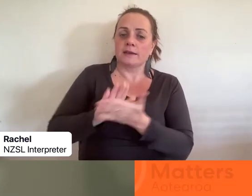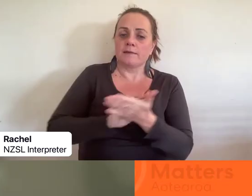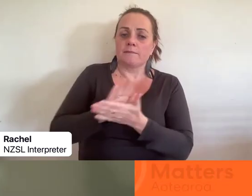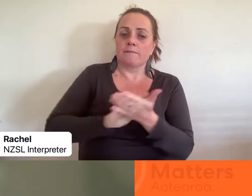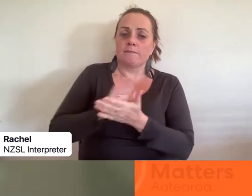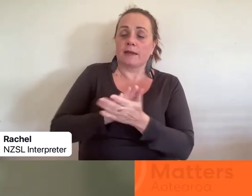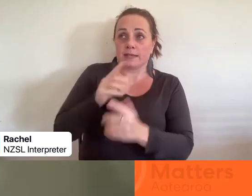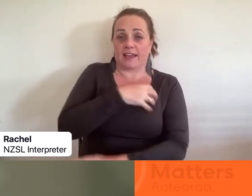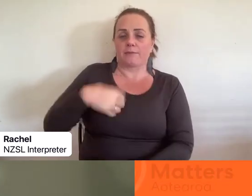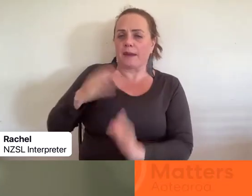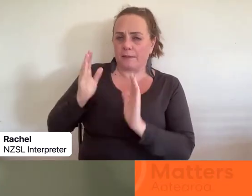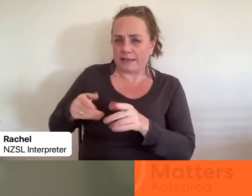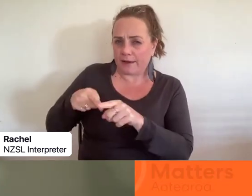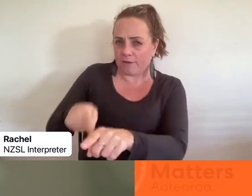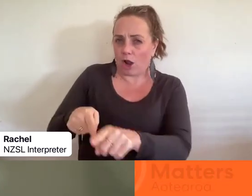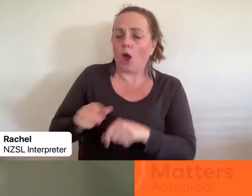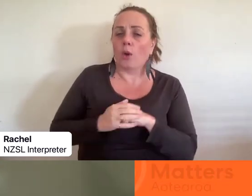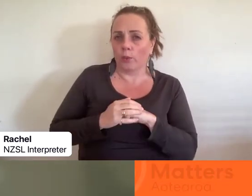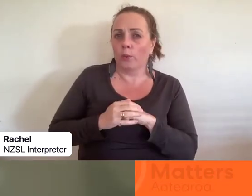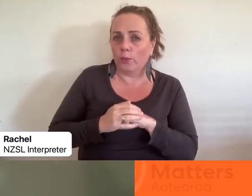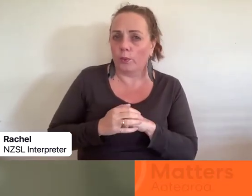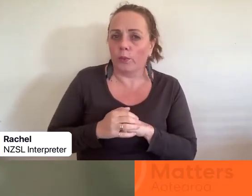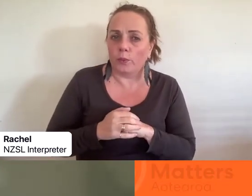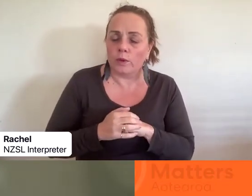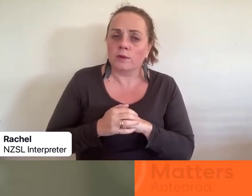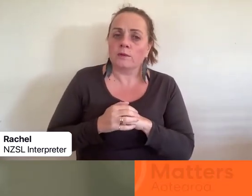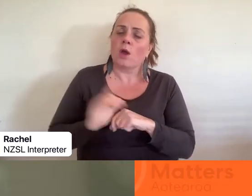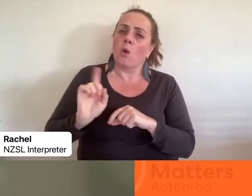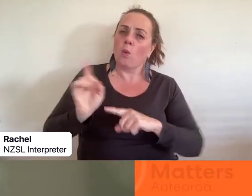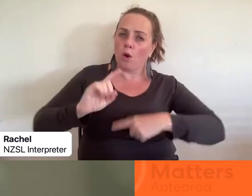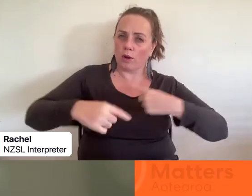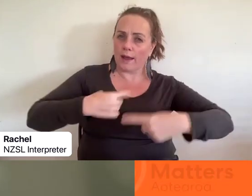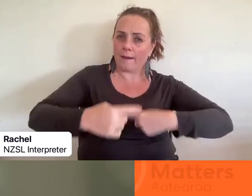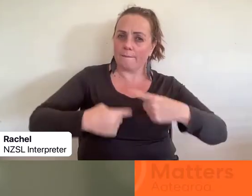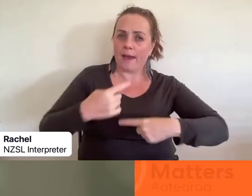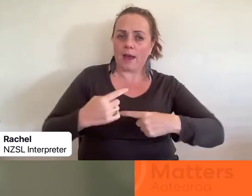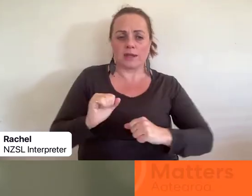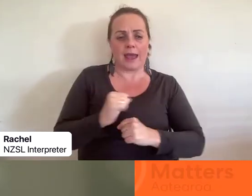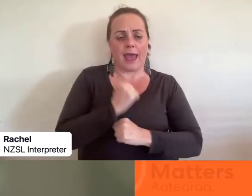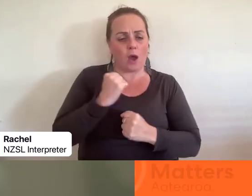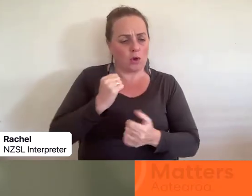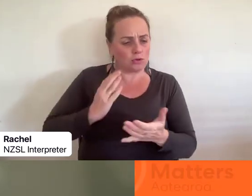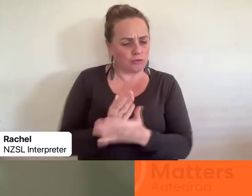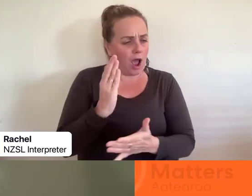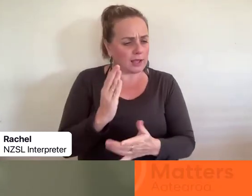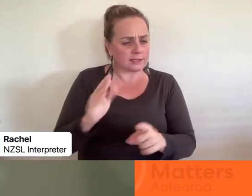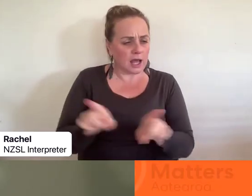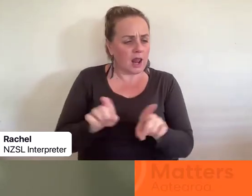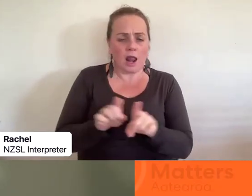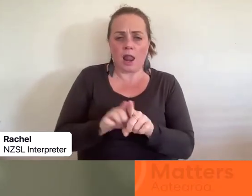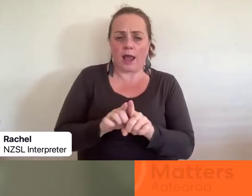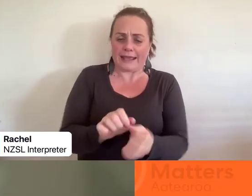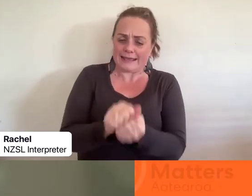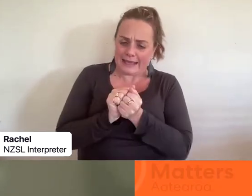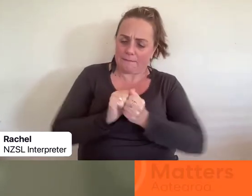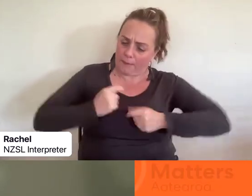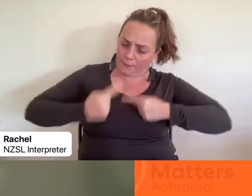discretion can be withdrawn; but what about our rights? What about maintaining those? It is the